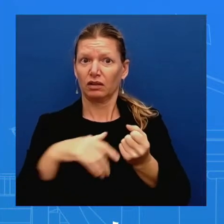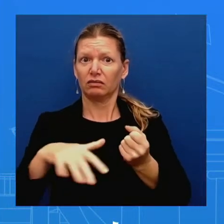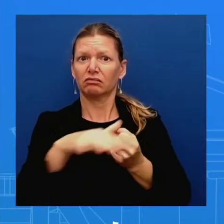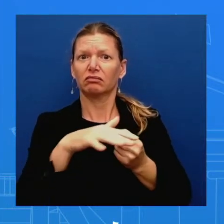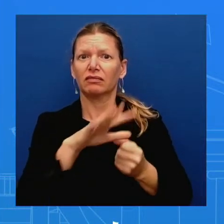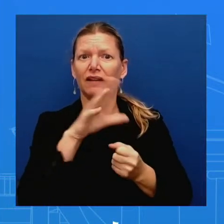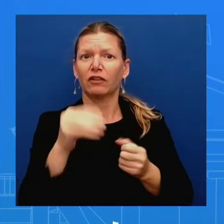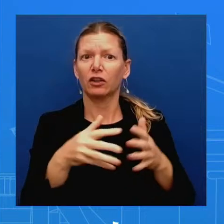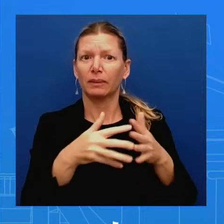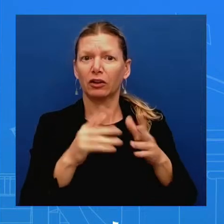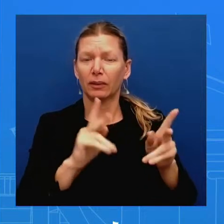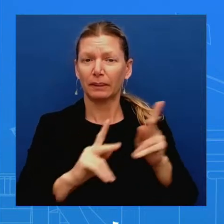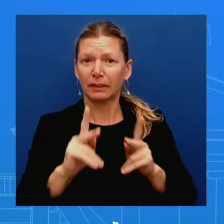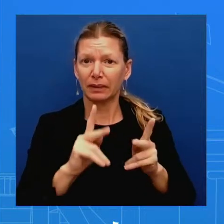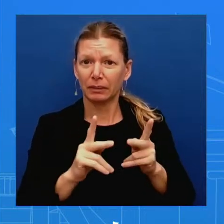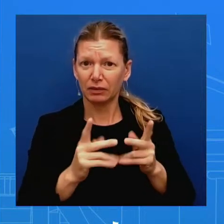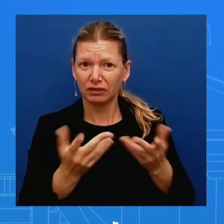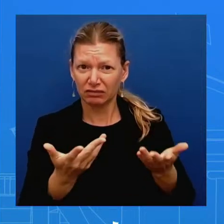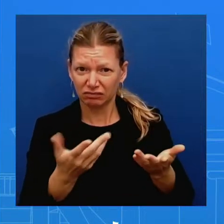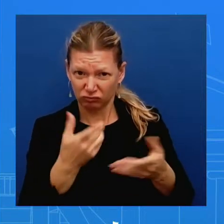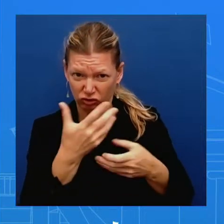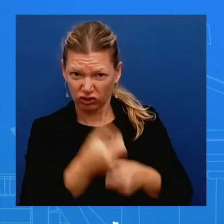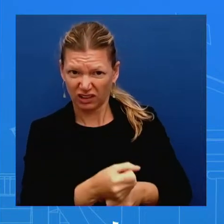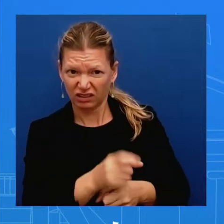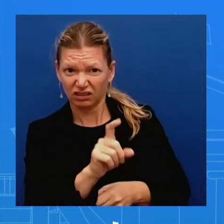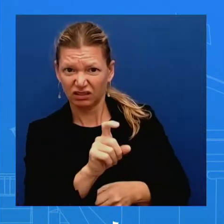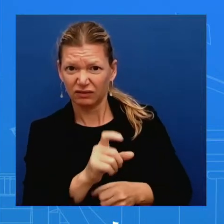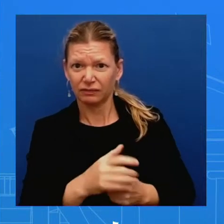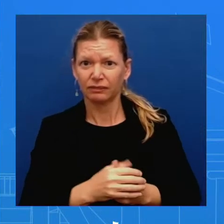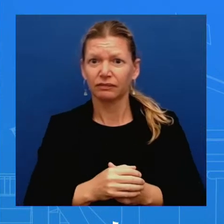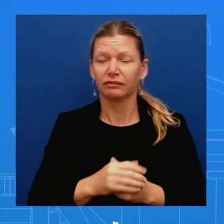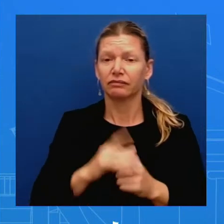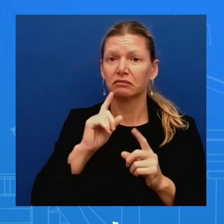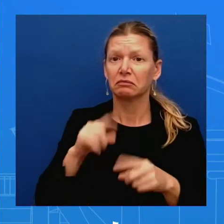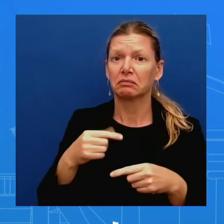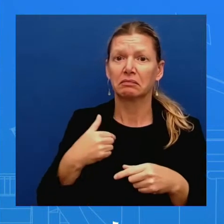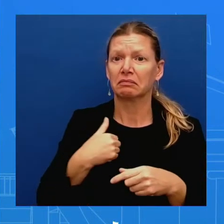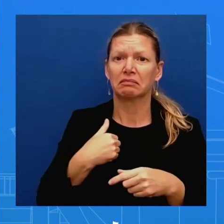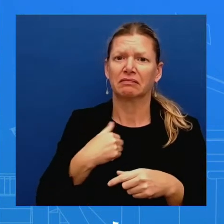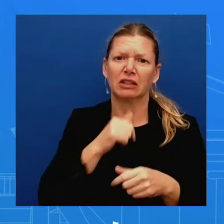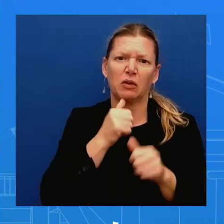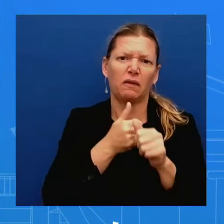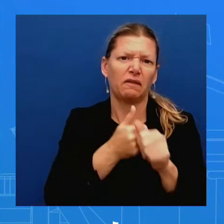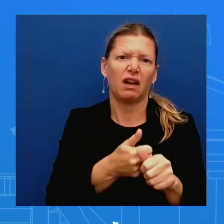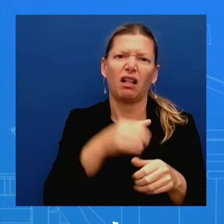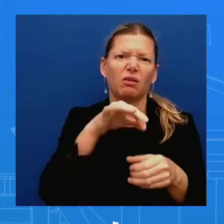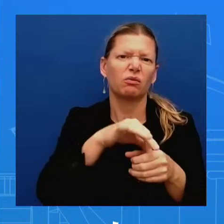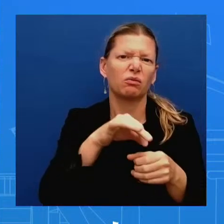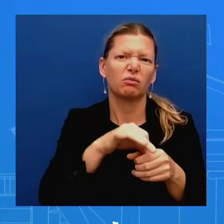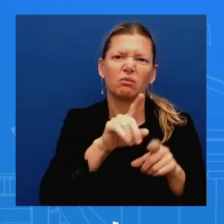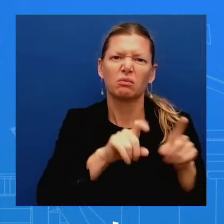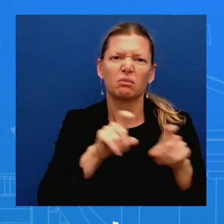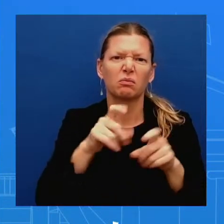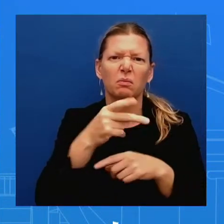The Press: Hi, Mayor Benjamin. Brown v. Board not only ended "separate but equal," but it was a real preparation for the Civil Rights Movement.